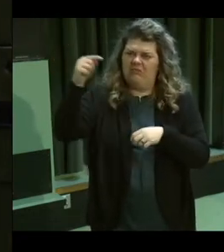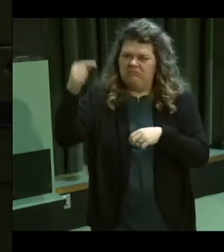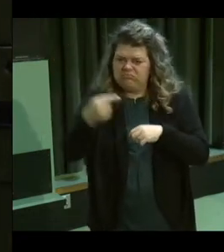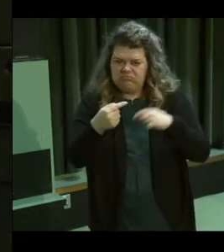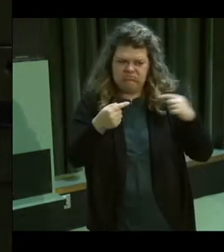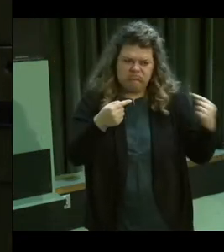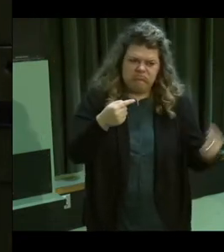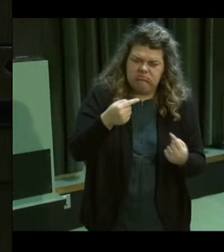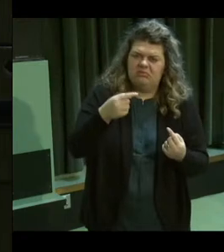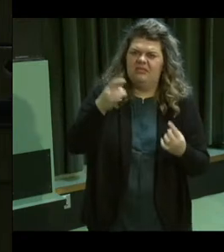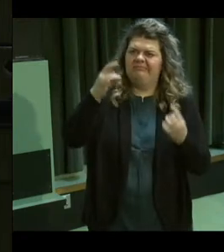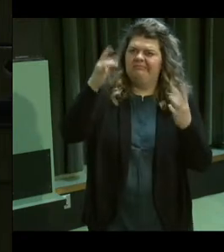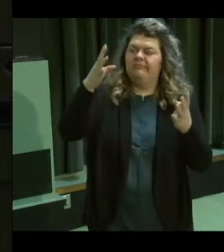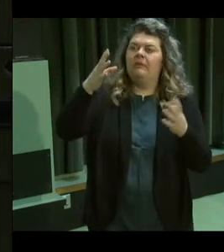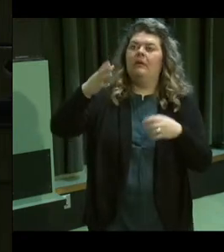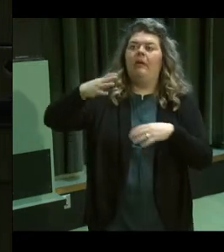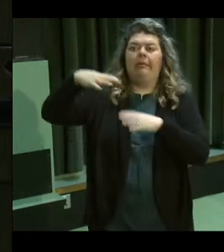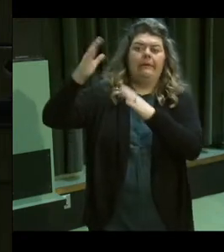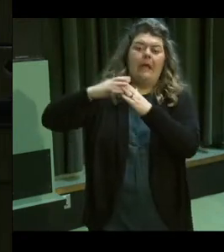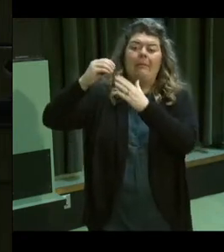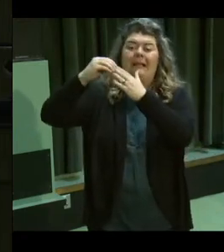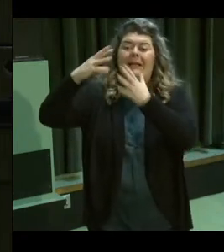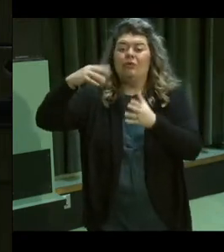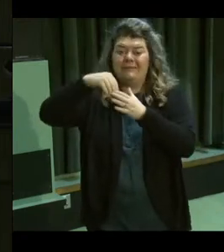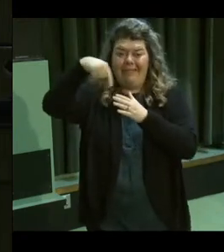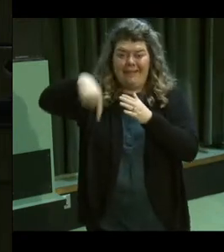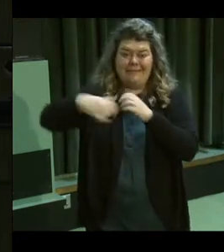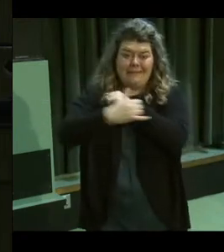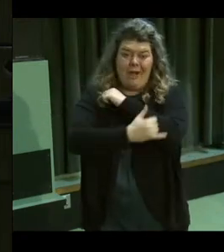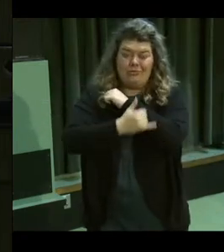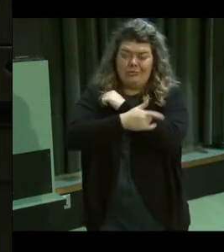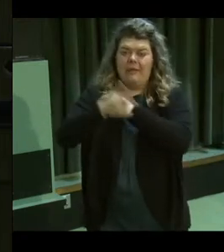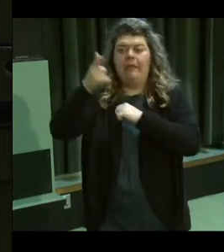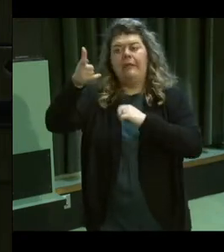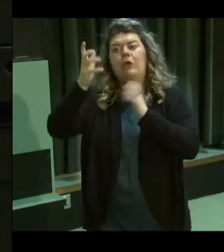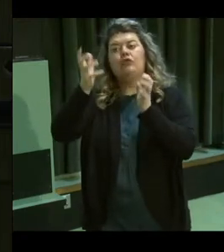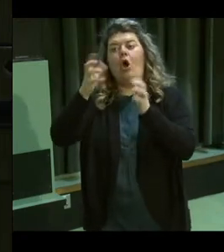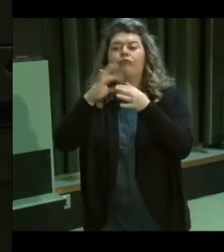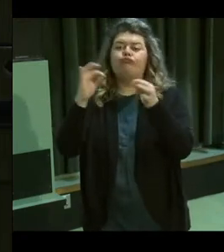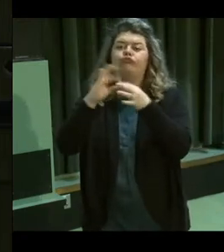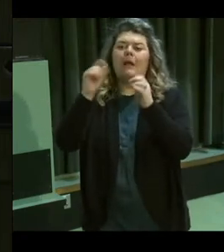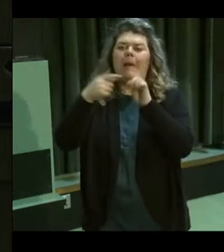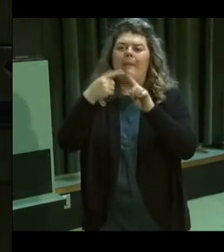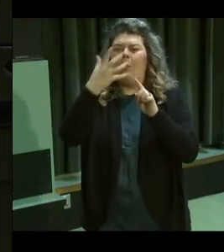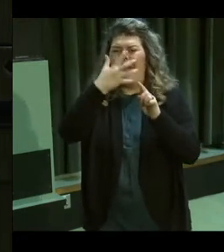of the top leaders in this